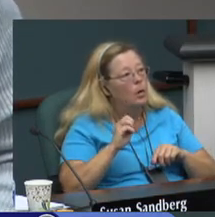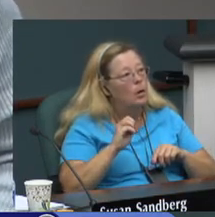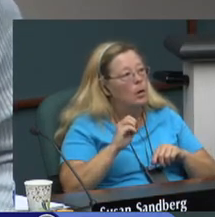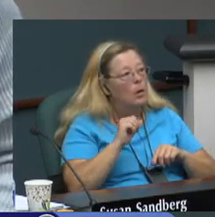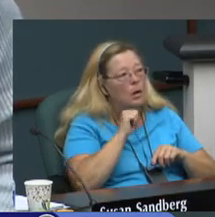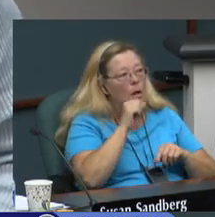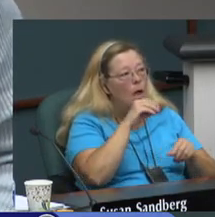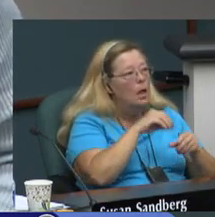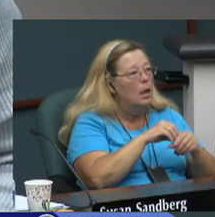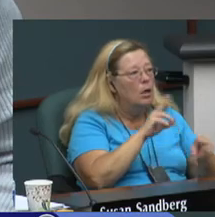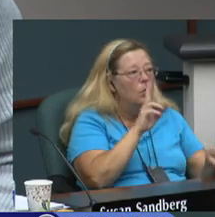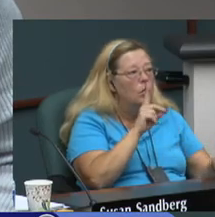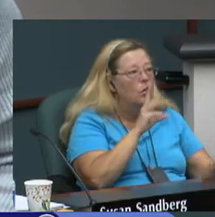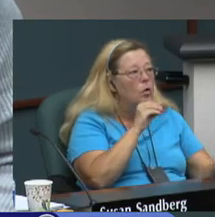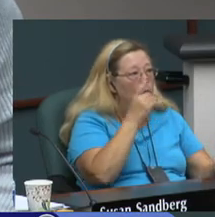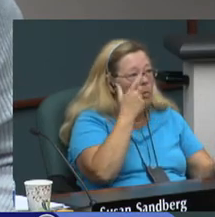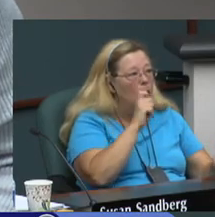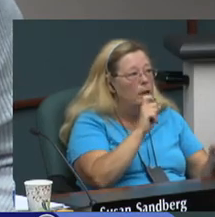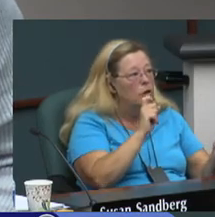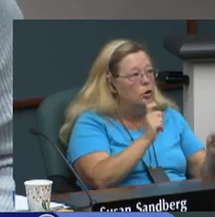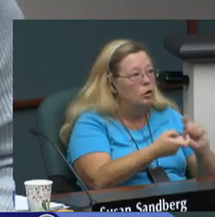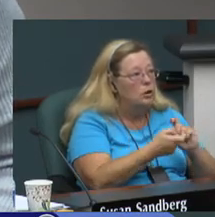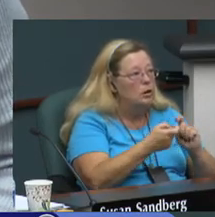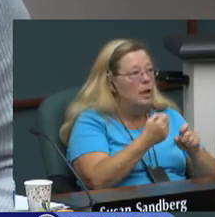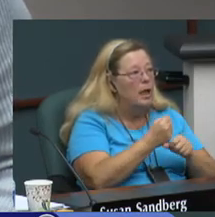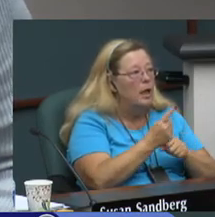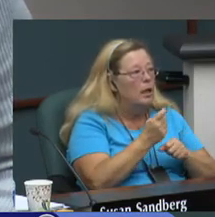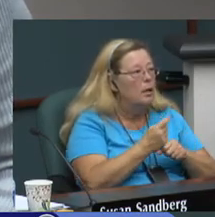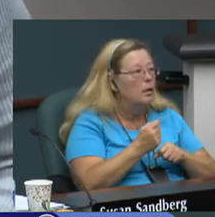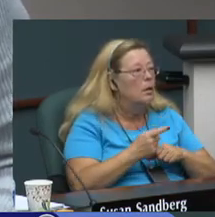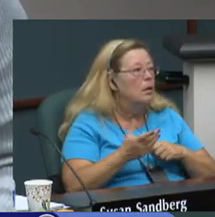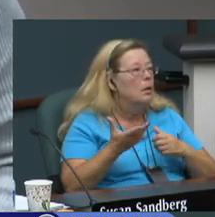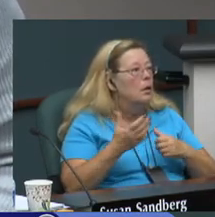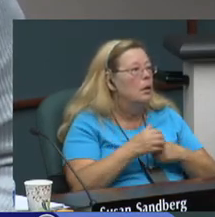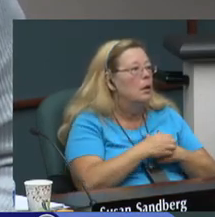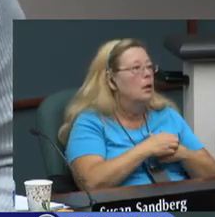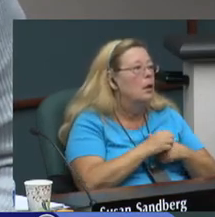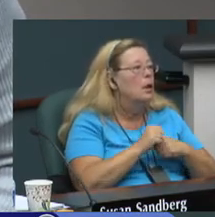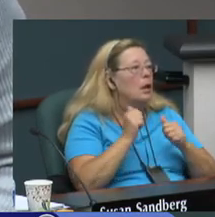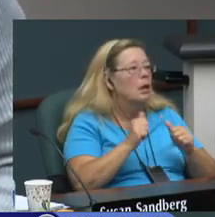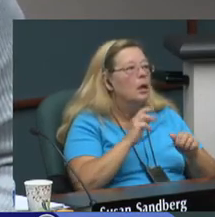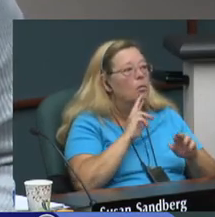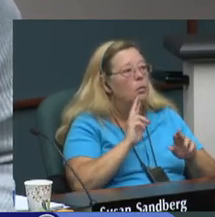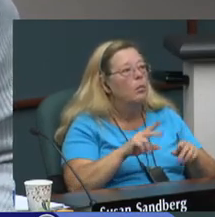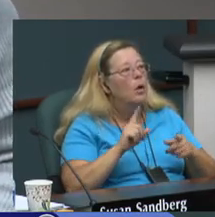you do because those change annually I can respond to the beam line heights